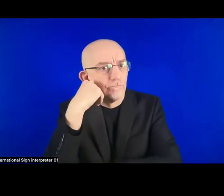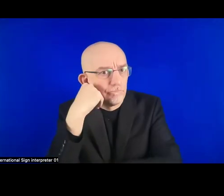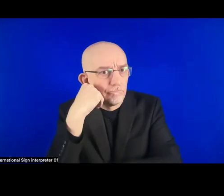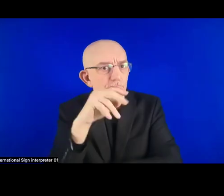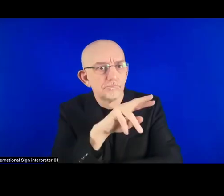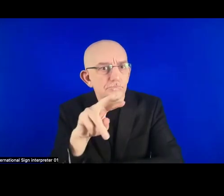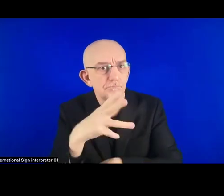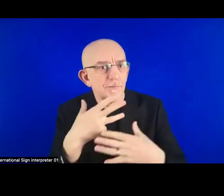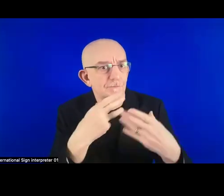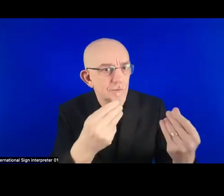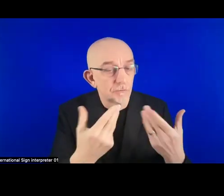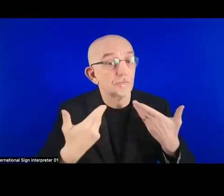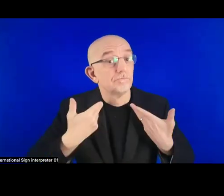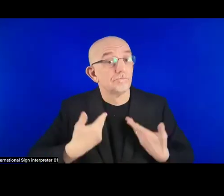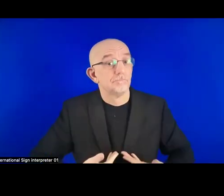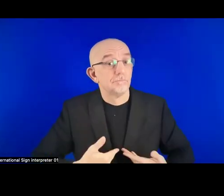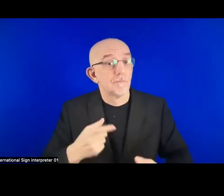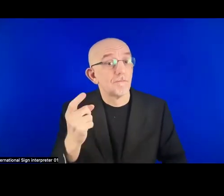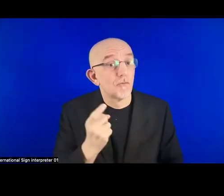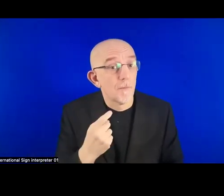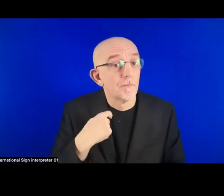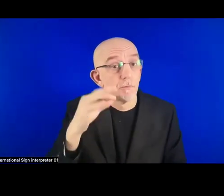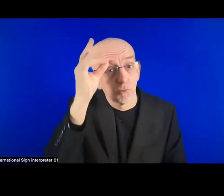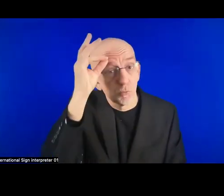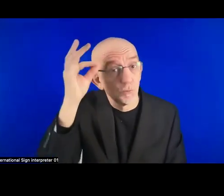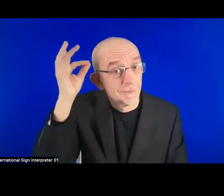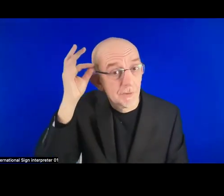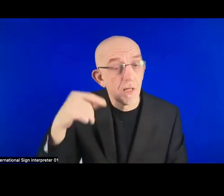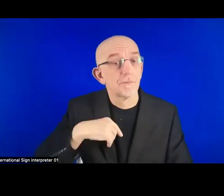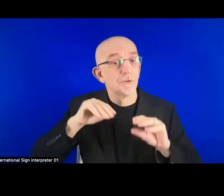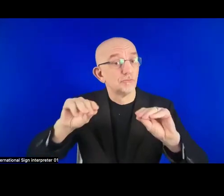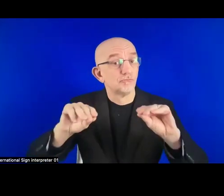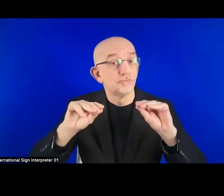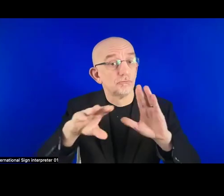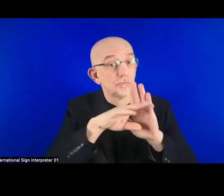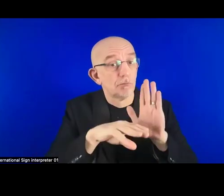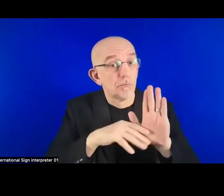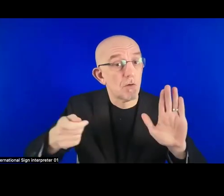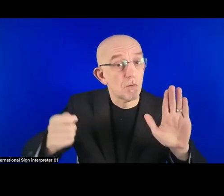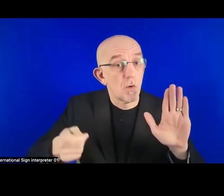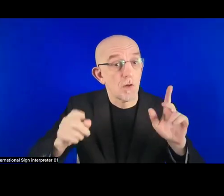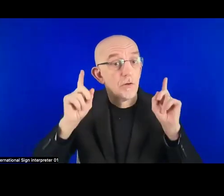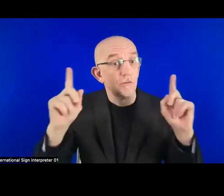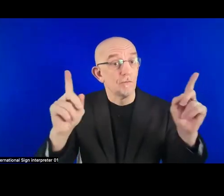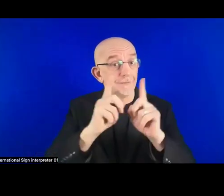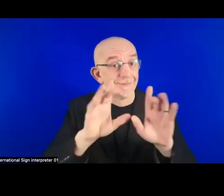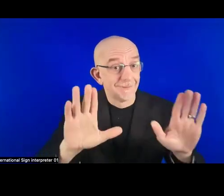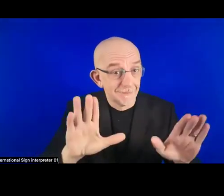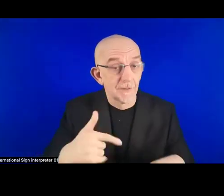from Tunisia, I teach law at the University. Of course I am a PhD and since 2017, I